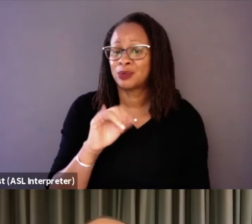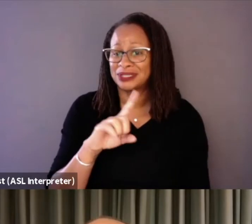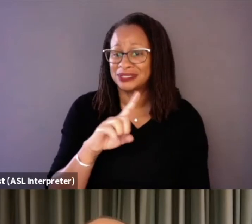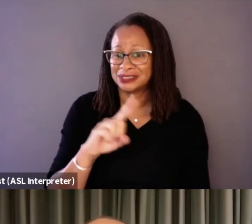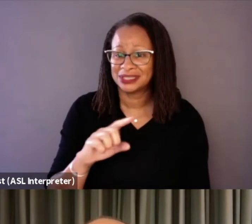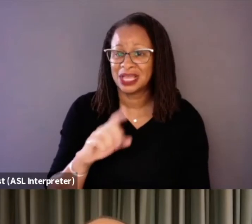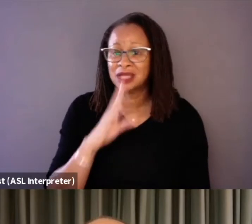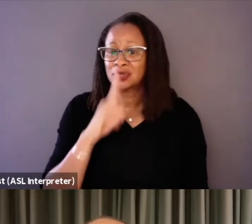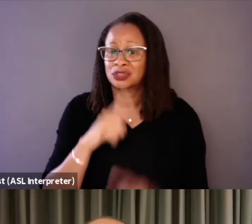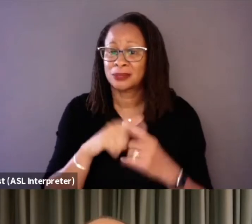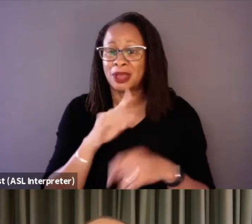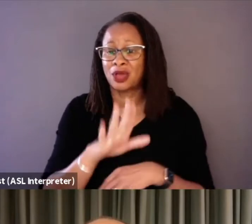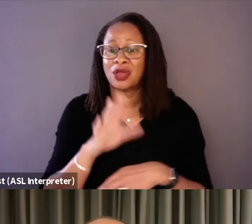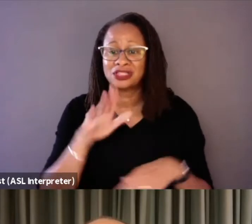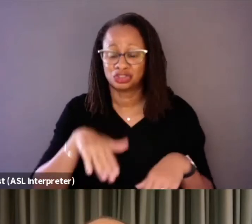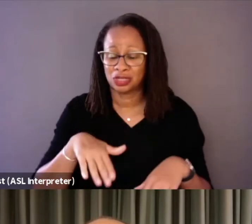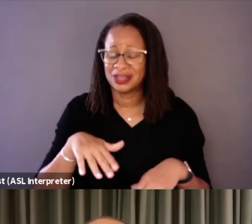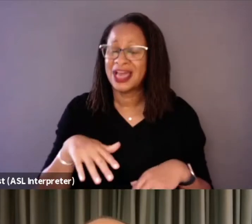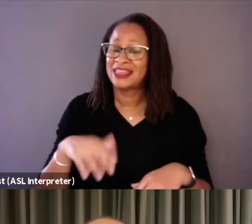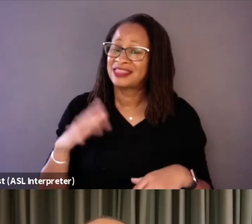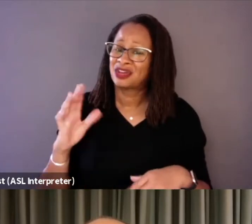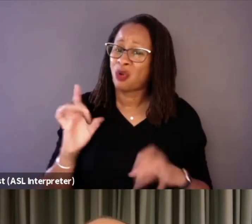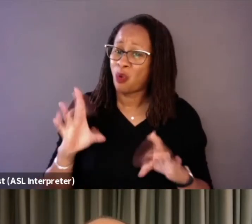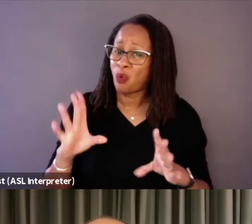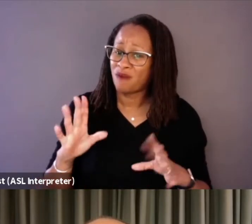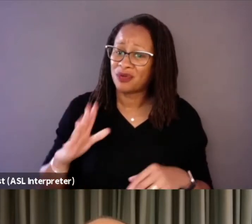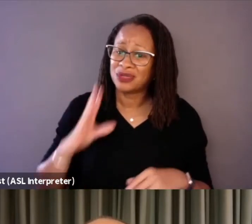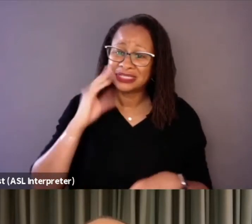were sort of damaged souls and yet David was a much more